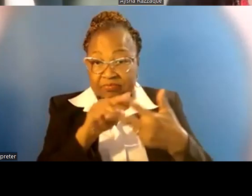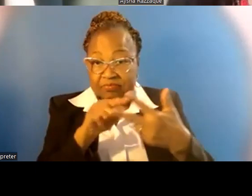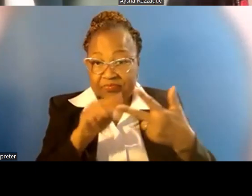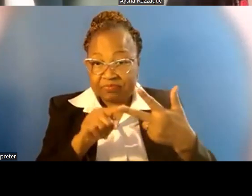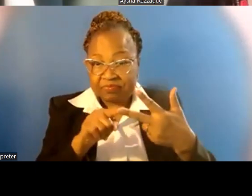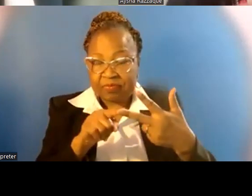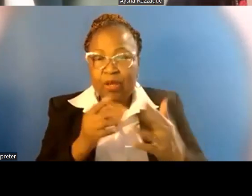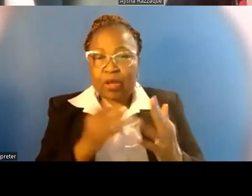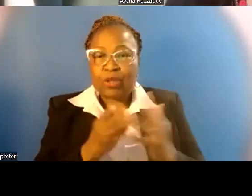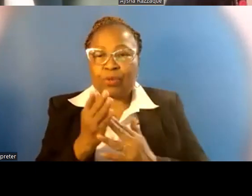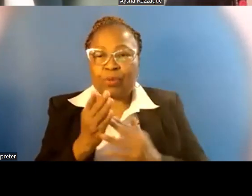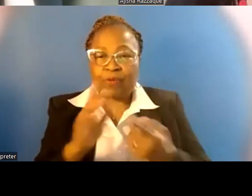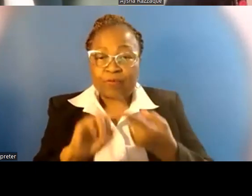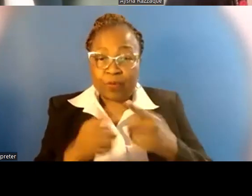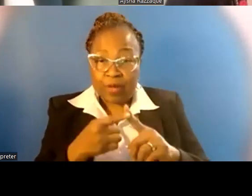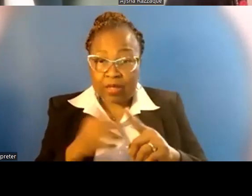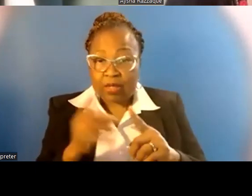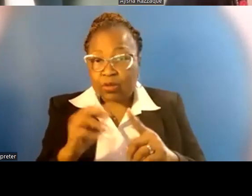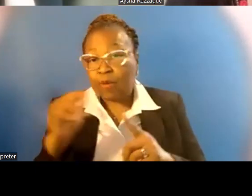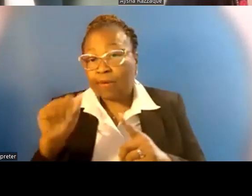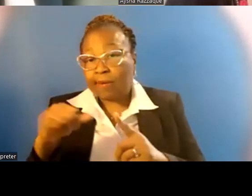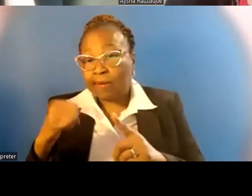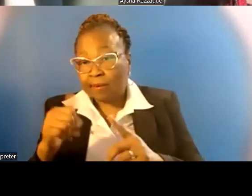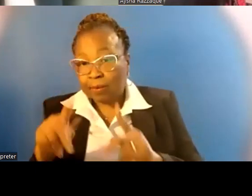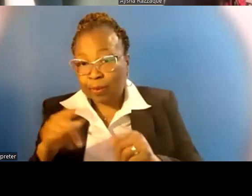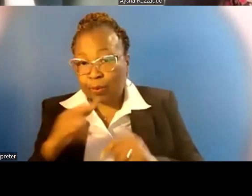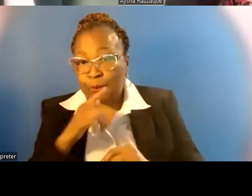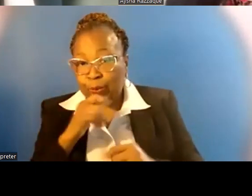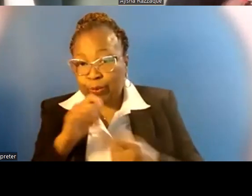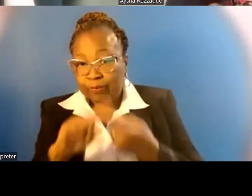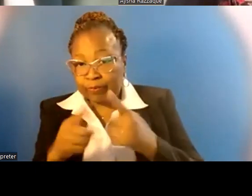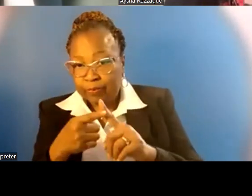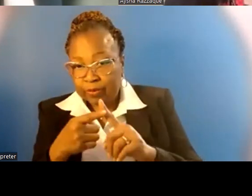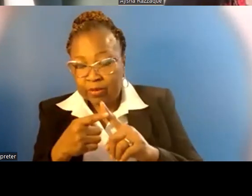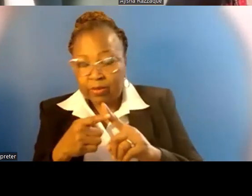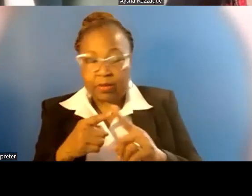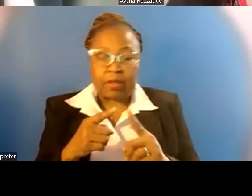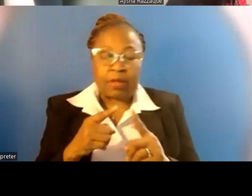So these sort of like multiple degree personal connections,